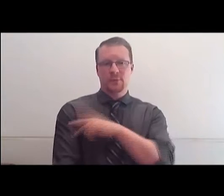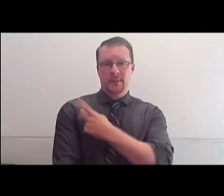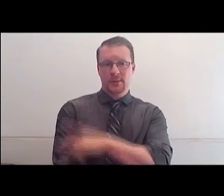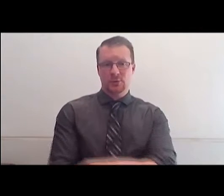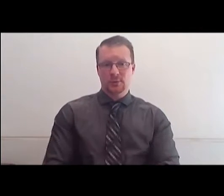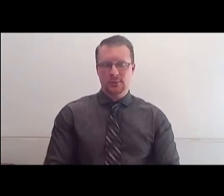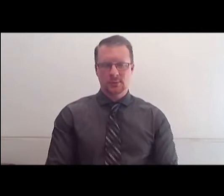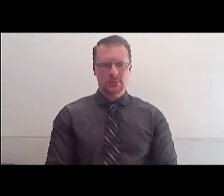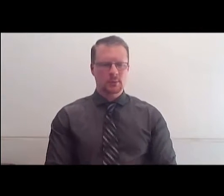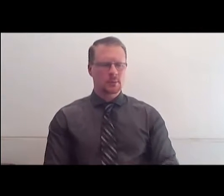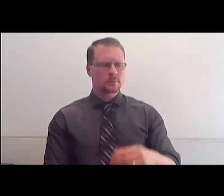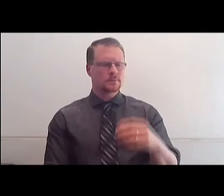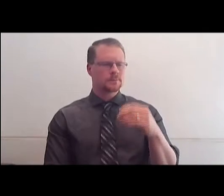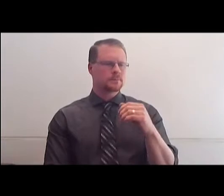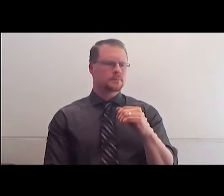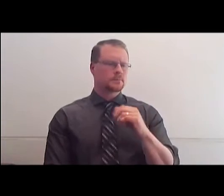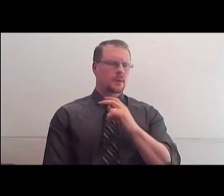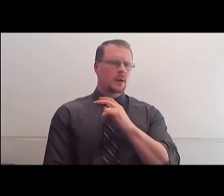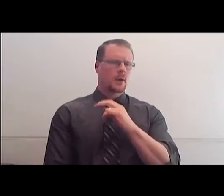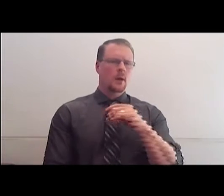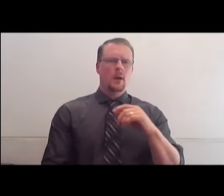What happens if we make decisions for patients?